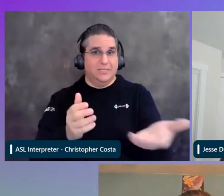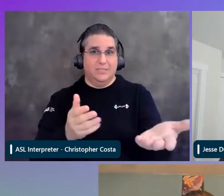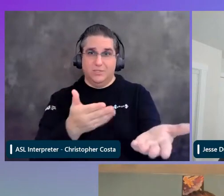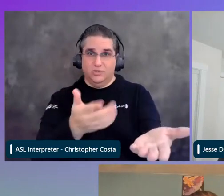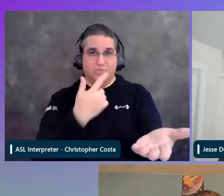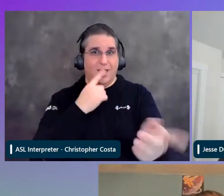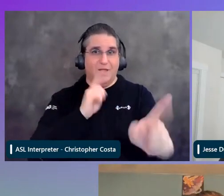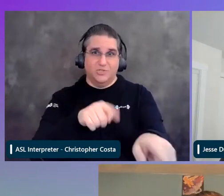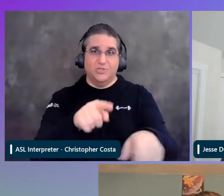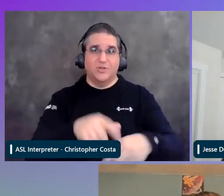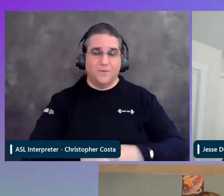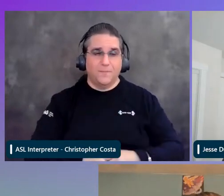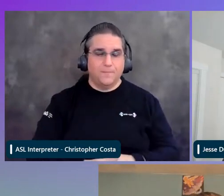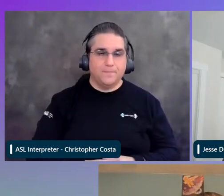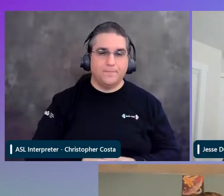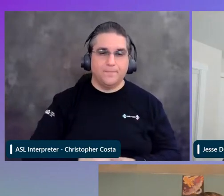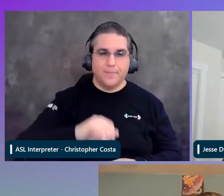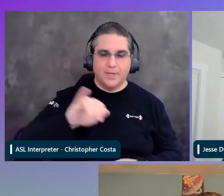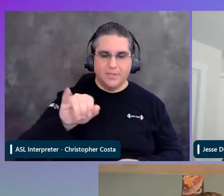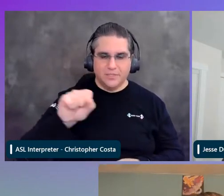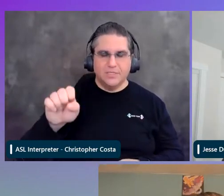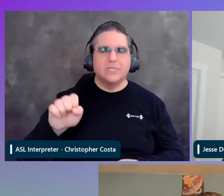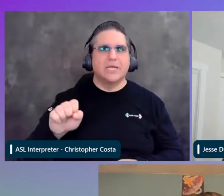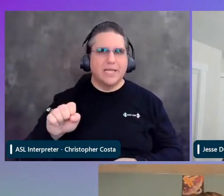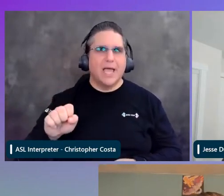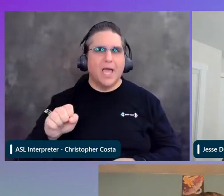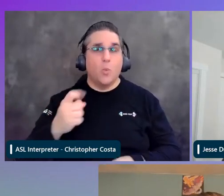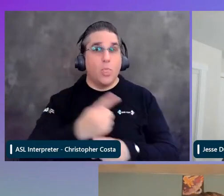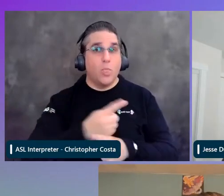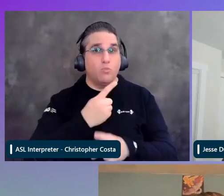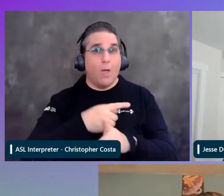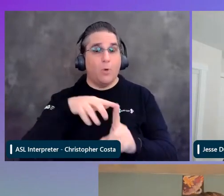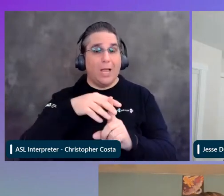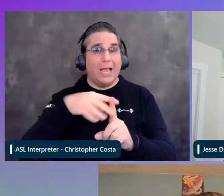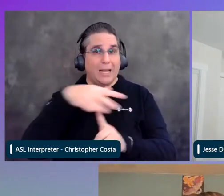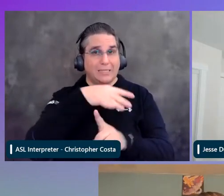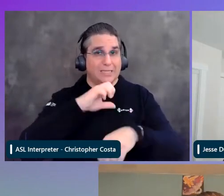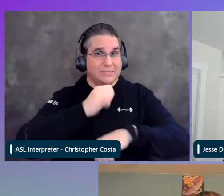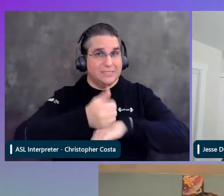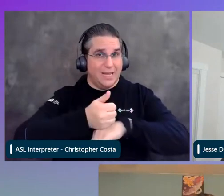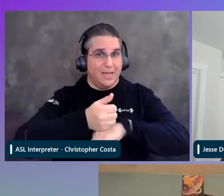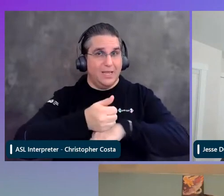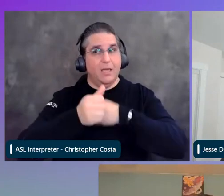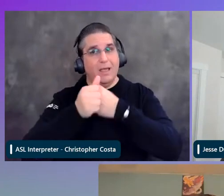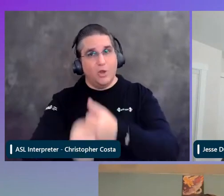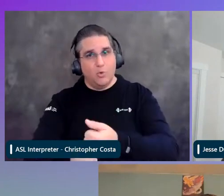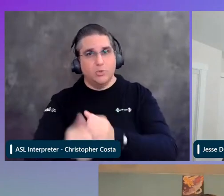Yeah. I think with the proper context setting, you know, again, adhering to those rules